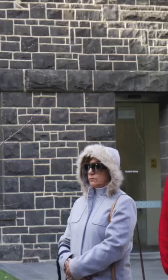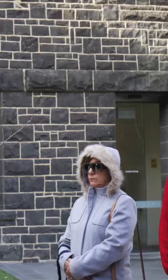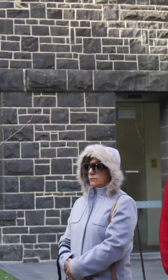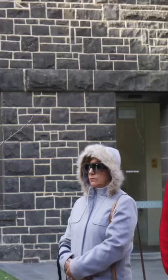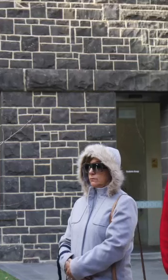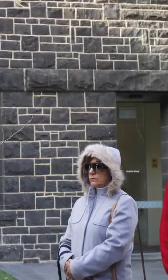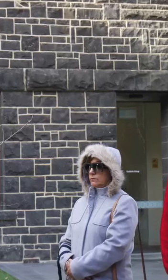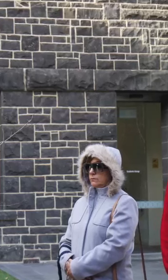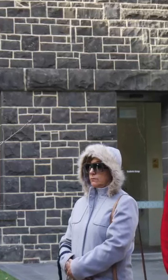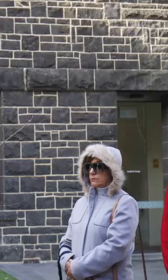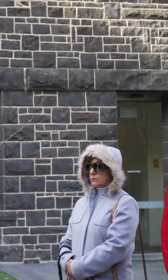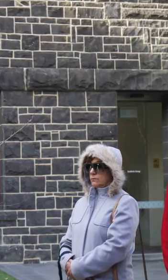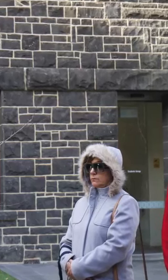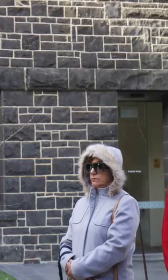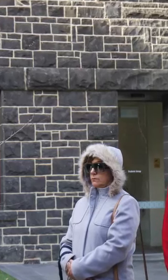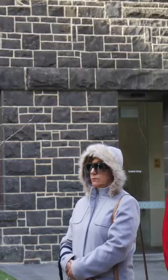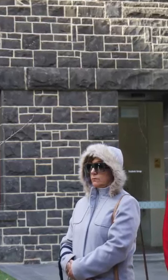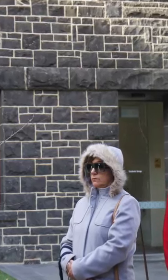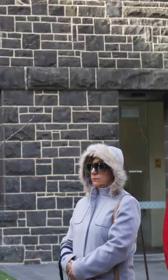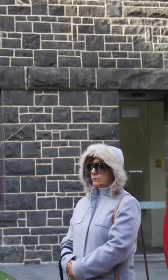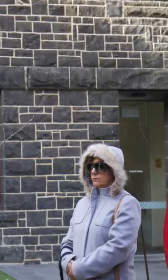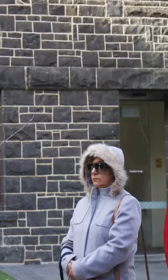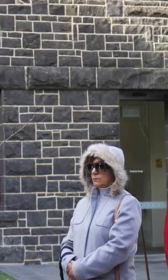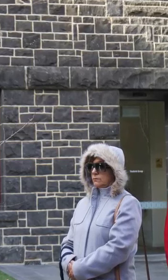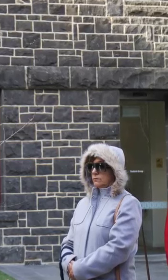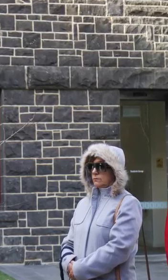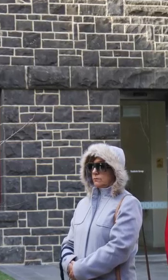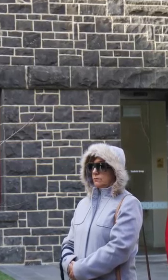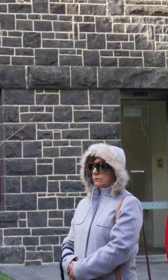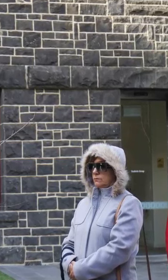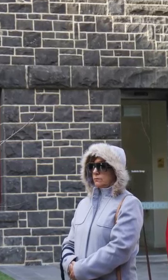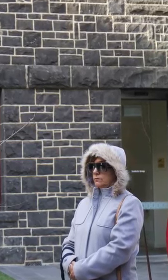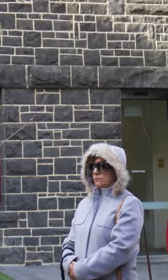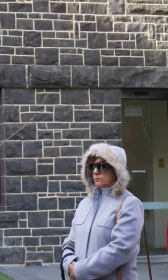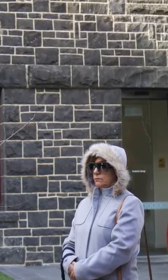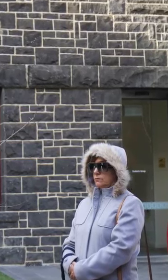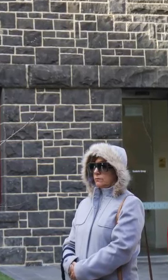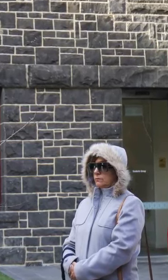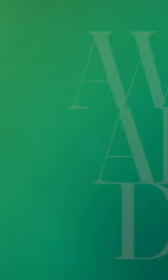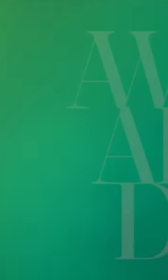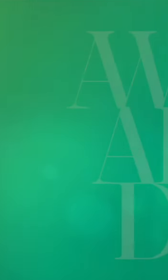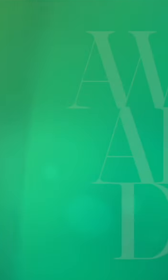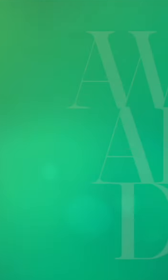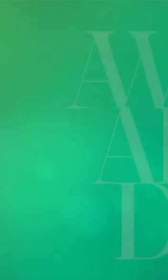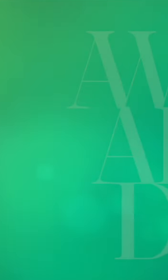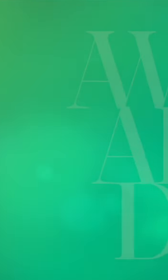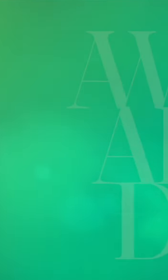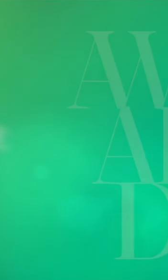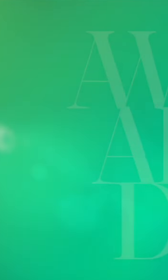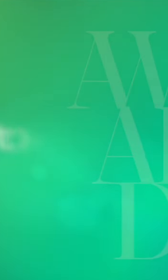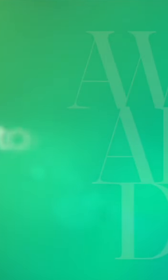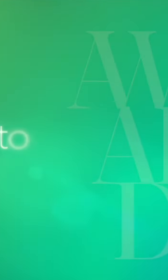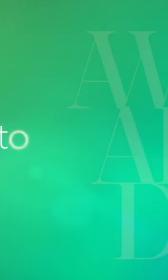Brook is well placed to make these connections and to lead conversations. He is completing a PhD at Oxford University